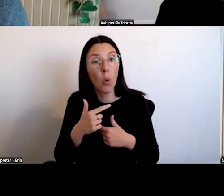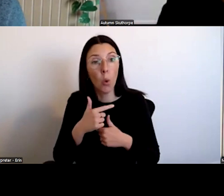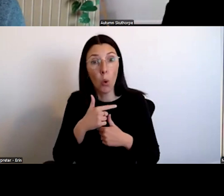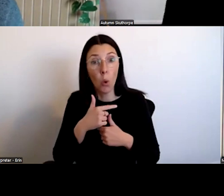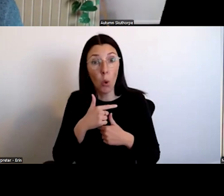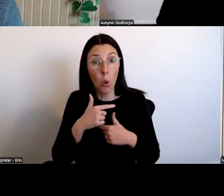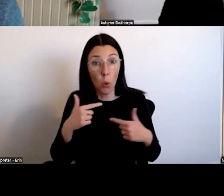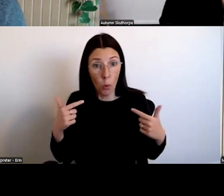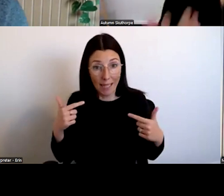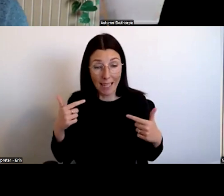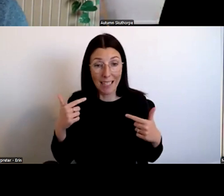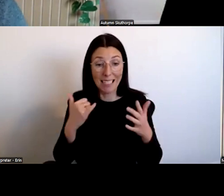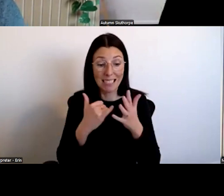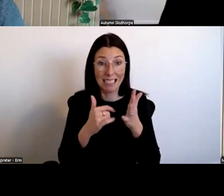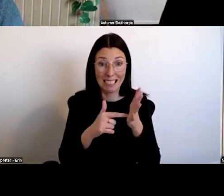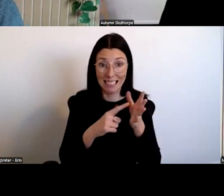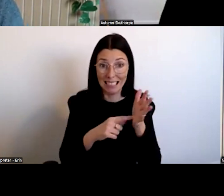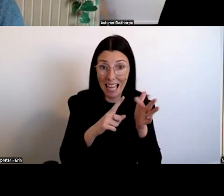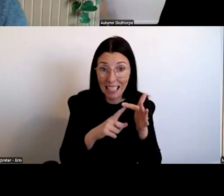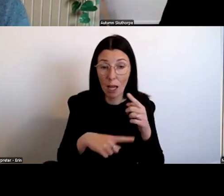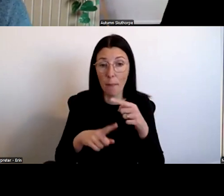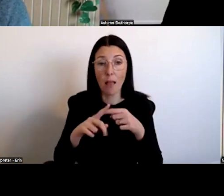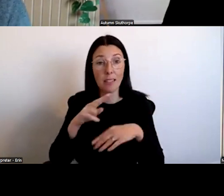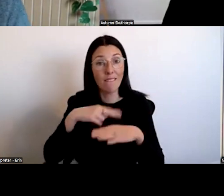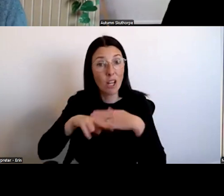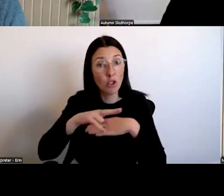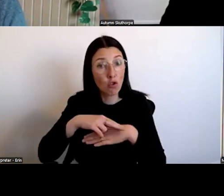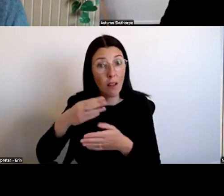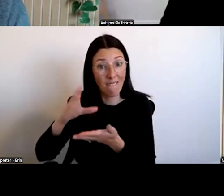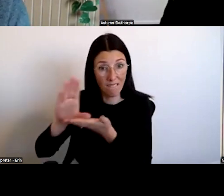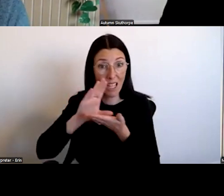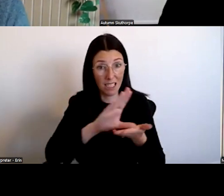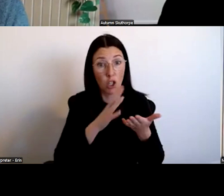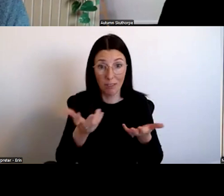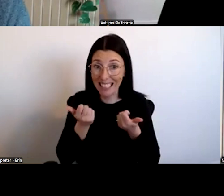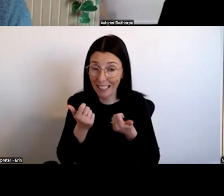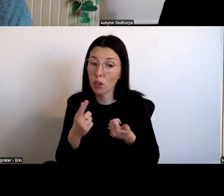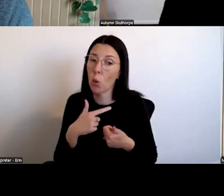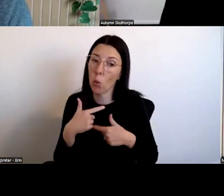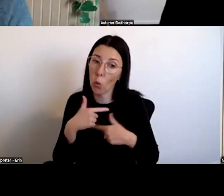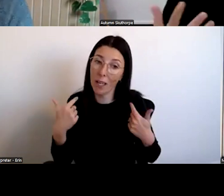federally funded, so we want to have positive relationships regardless of the party. And